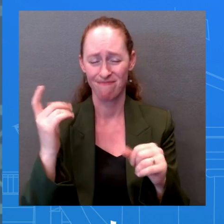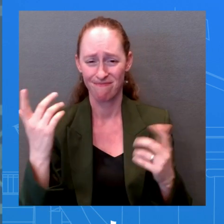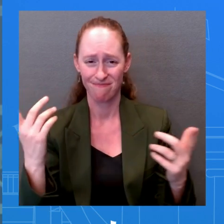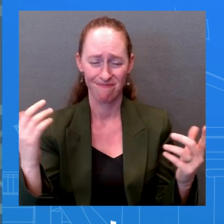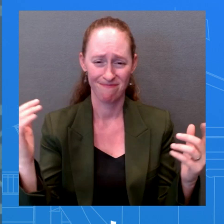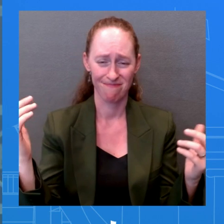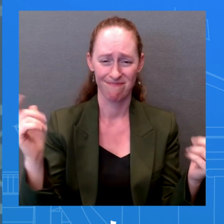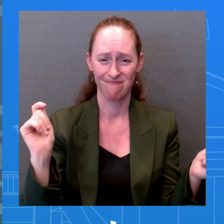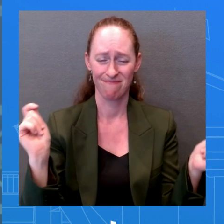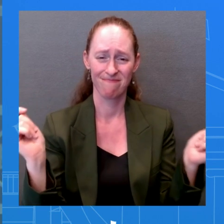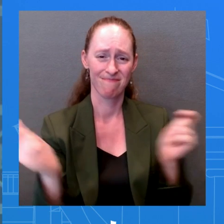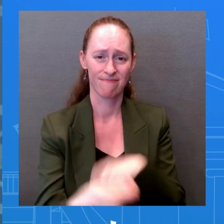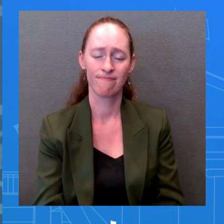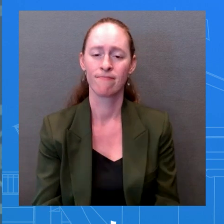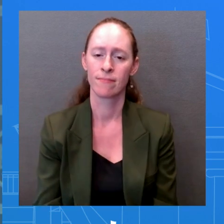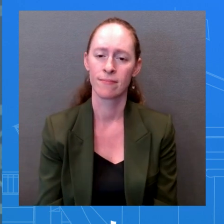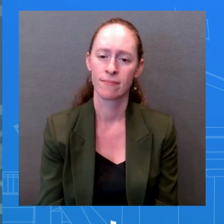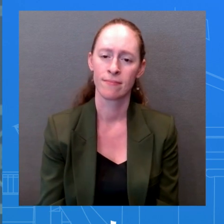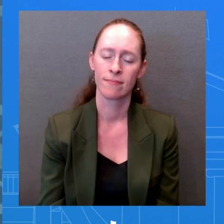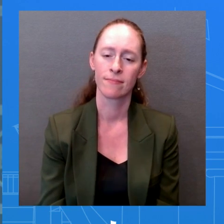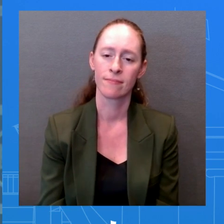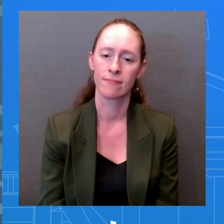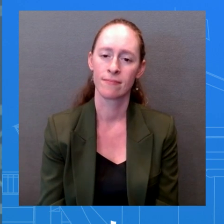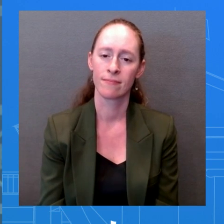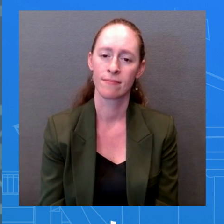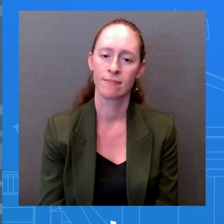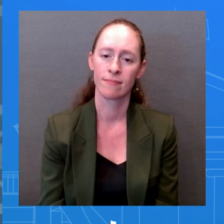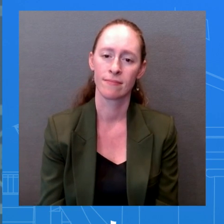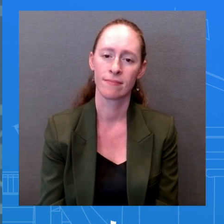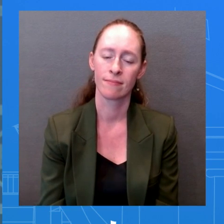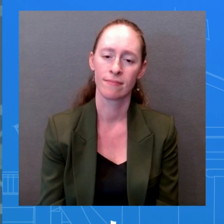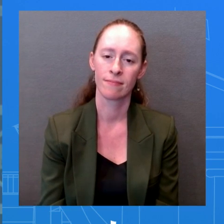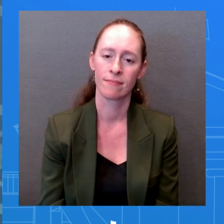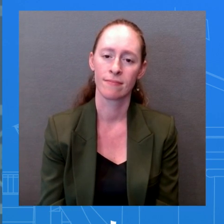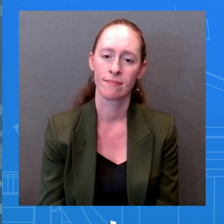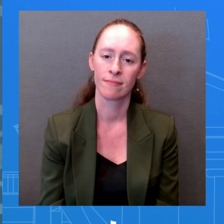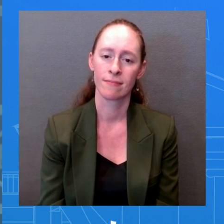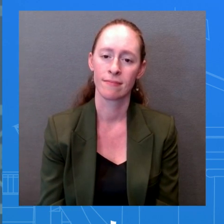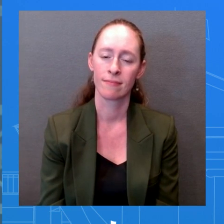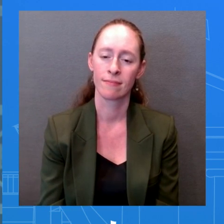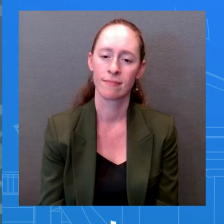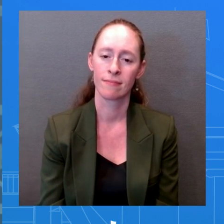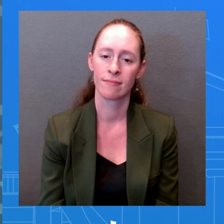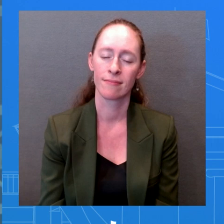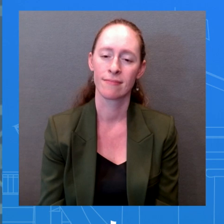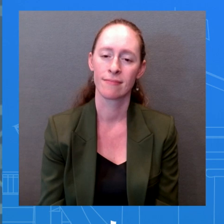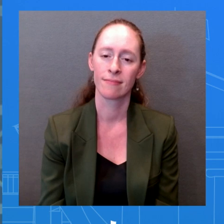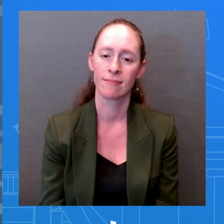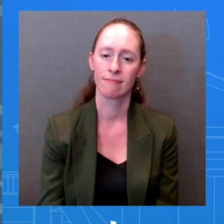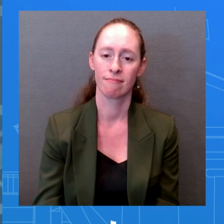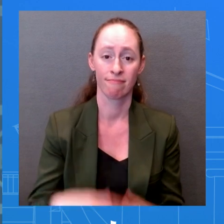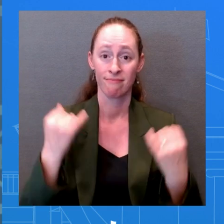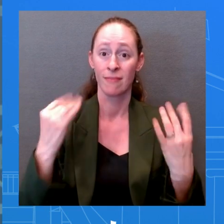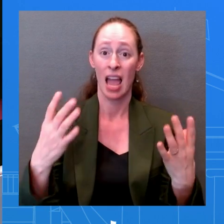will be removed or expelled this year than in any previous year. That is -- those are the facts. The Press: Do you have a message for the migrants